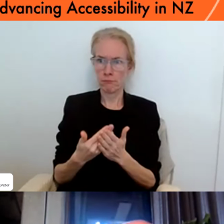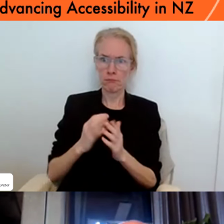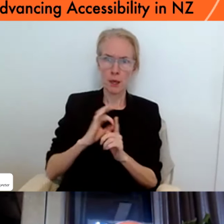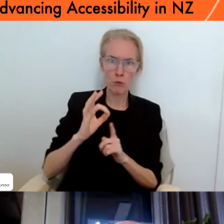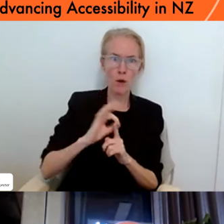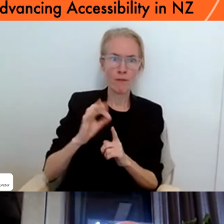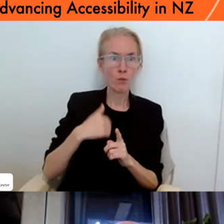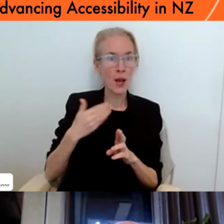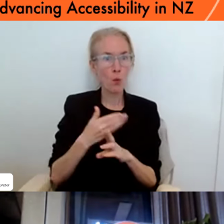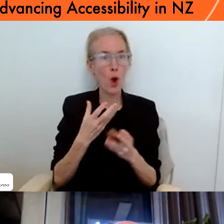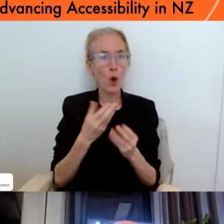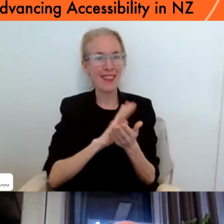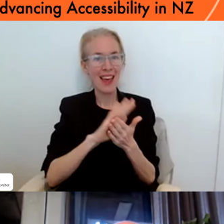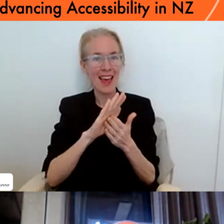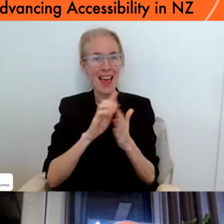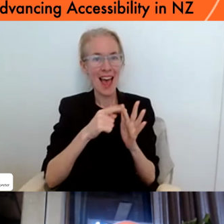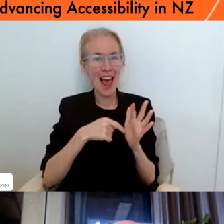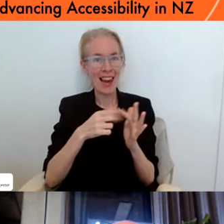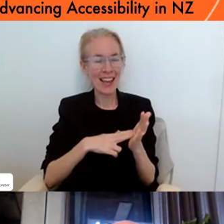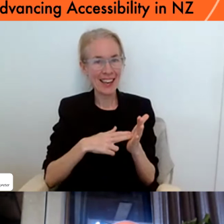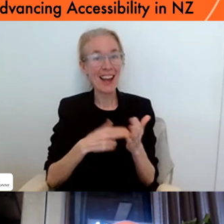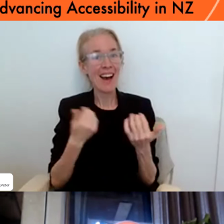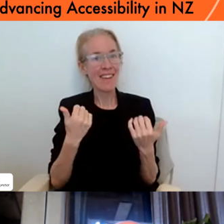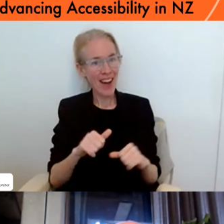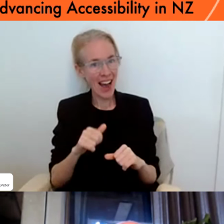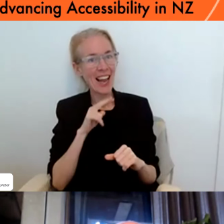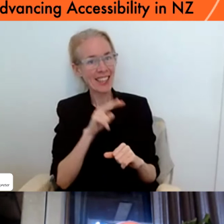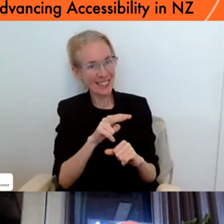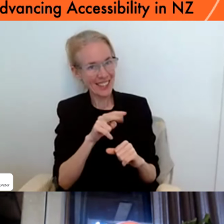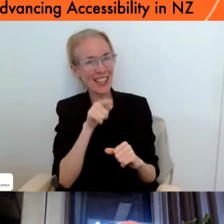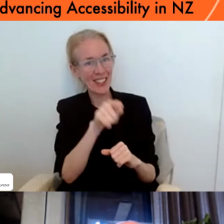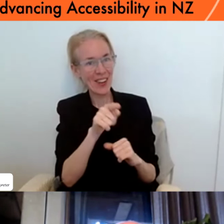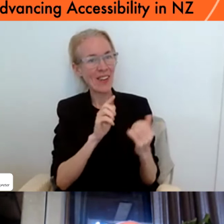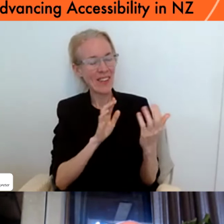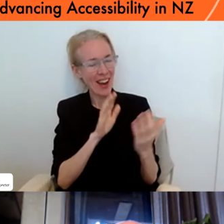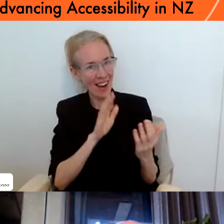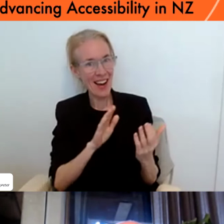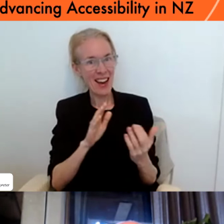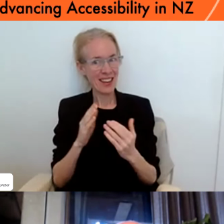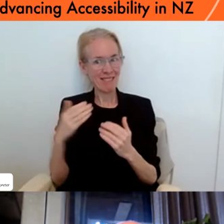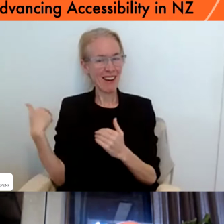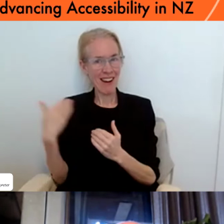what you look like, Helen, versus the emails, and awesome work in